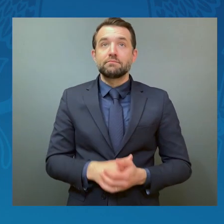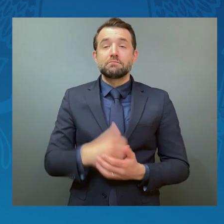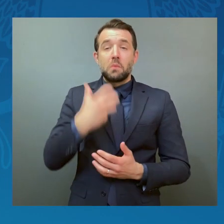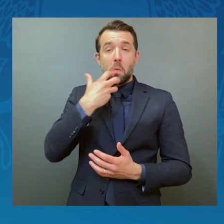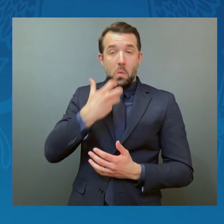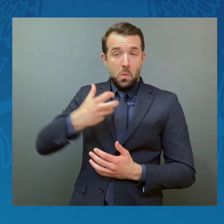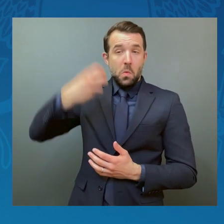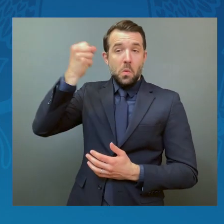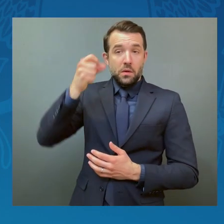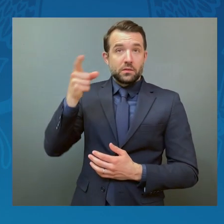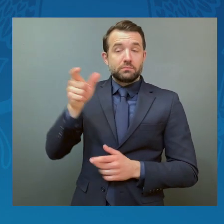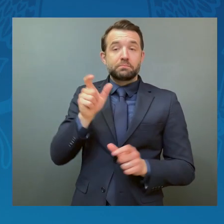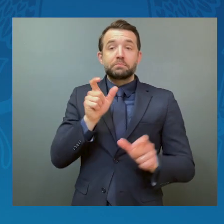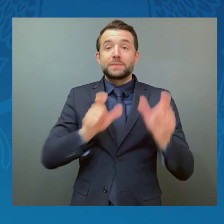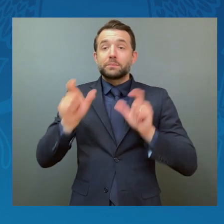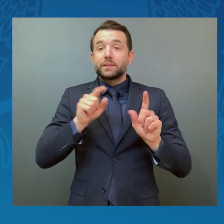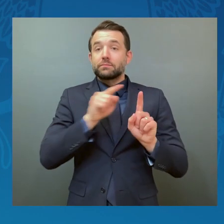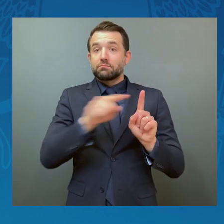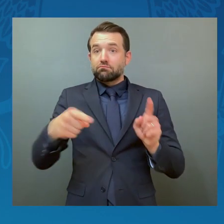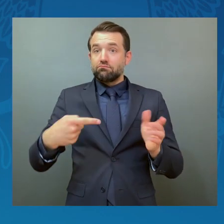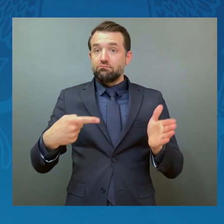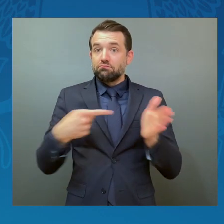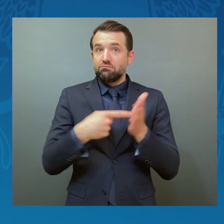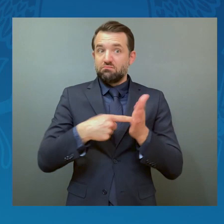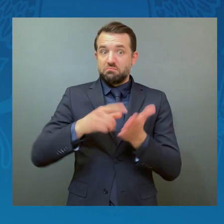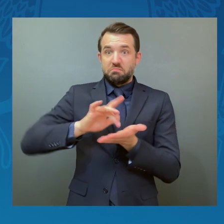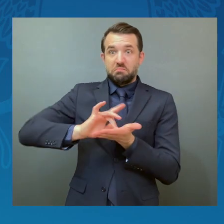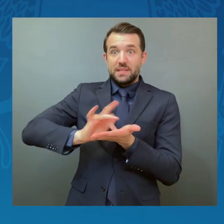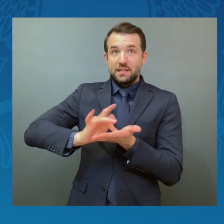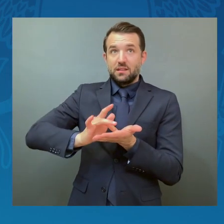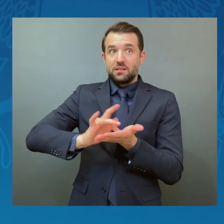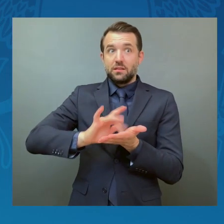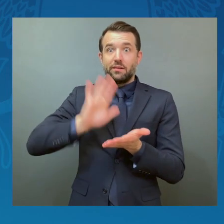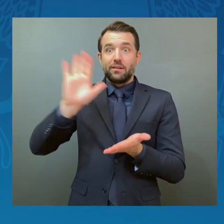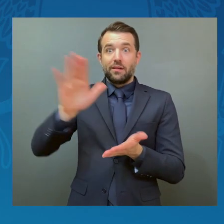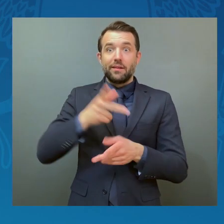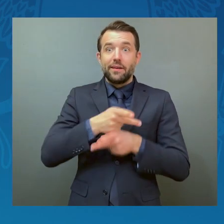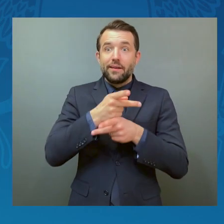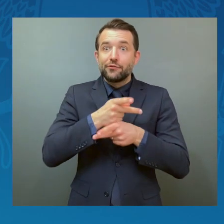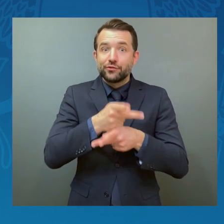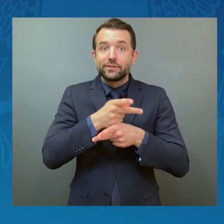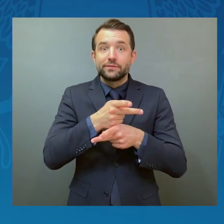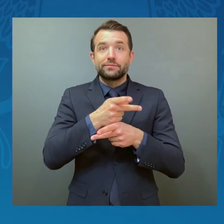and this results in a devastating spiral. Further healthcare challenges, further financial strain,